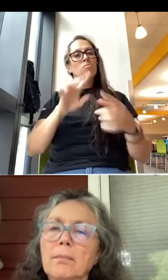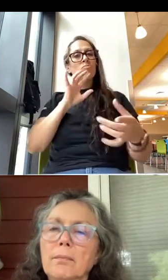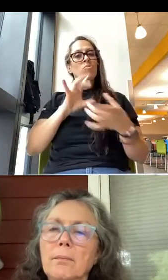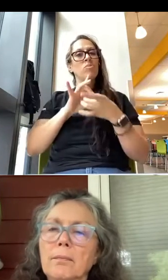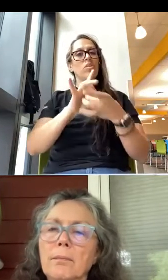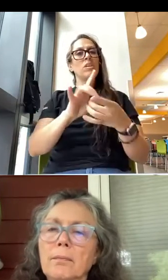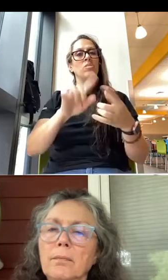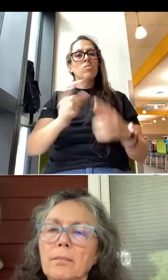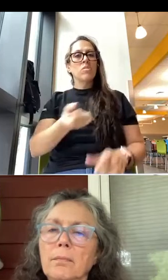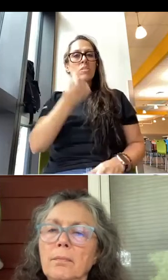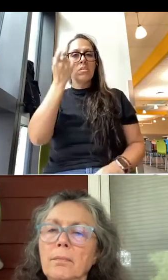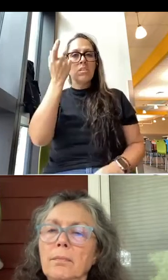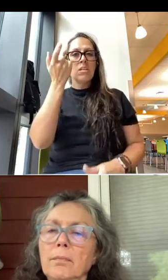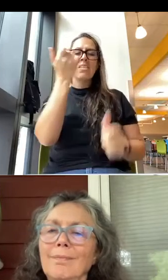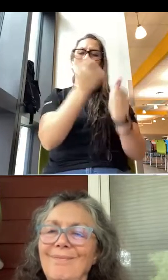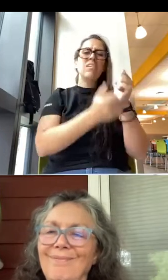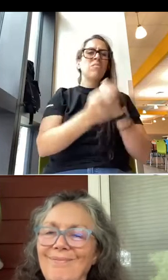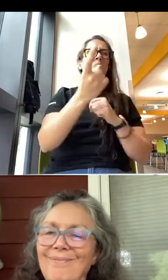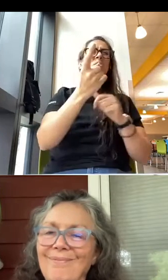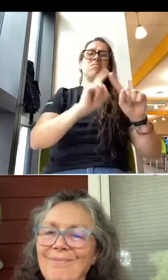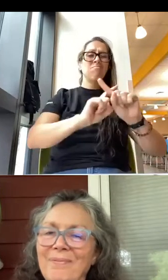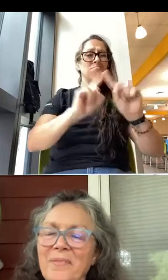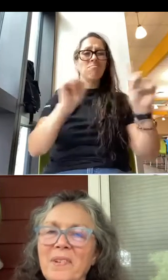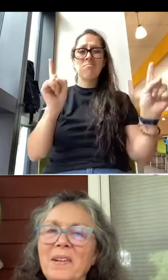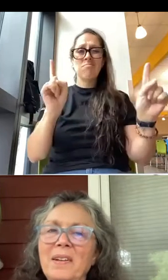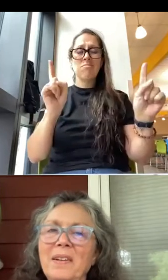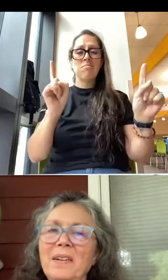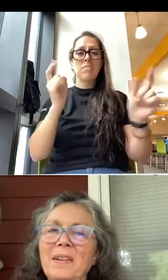because everyone is so different, and everyone has their own stories,